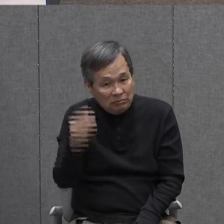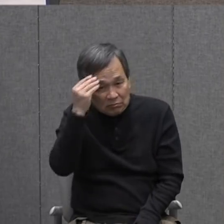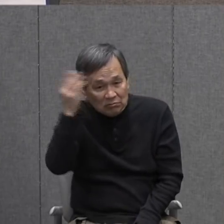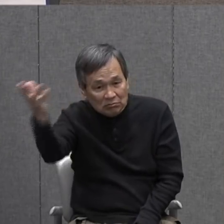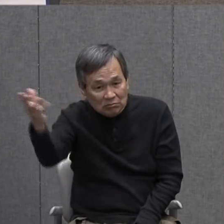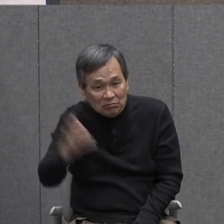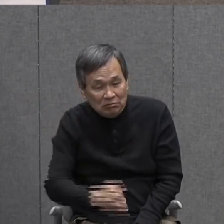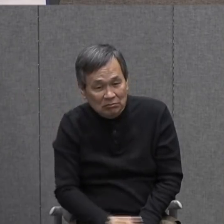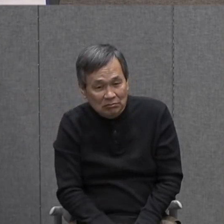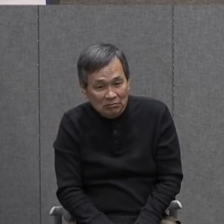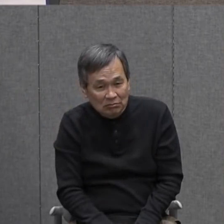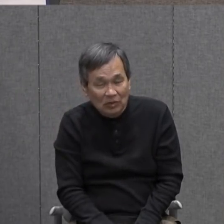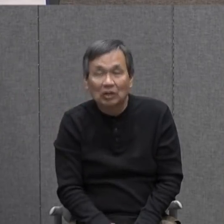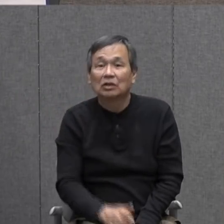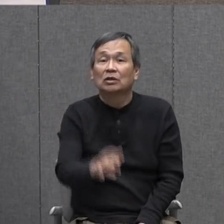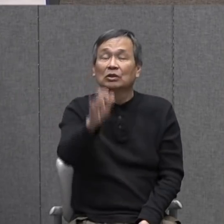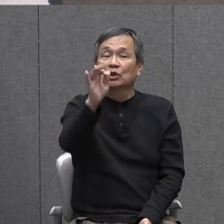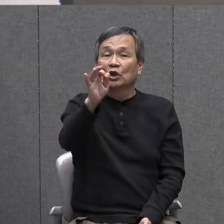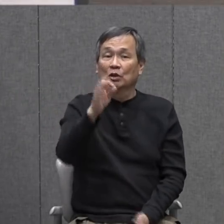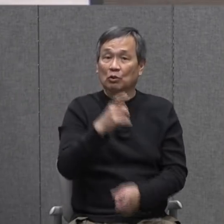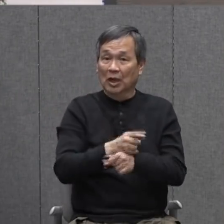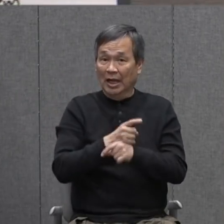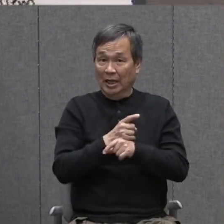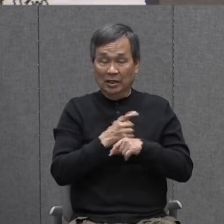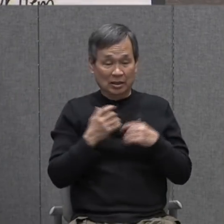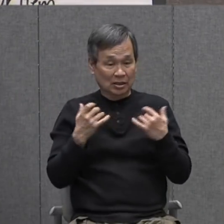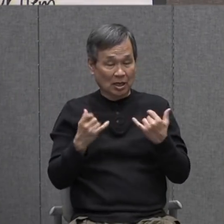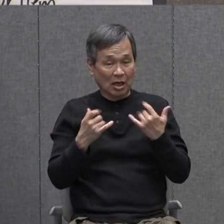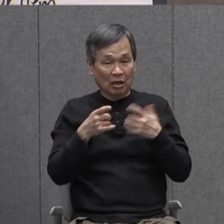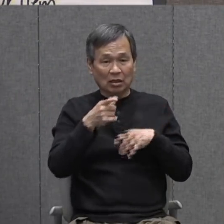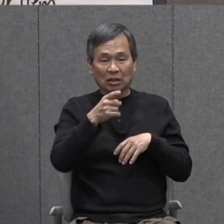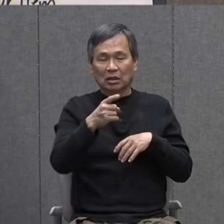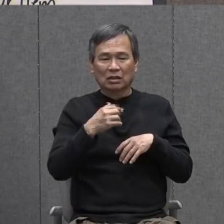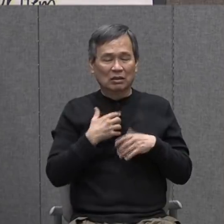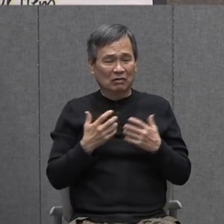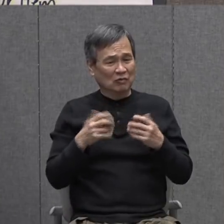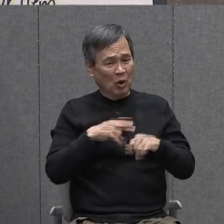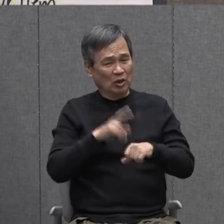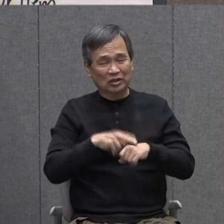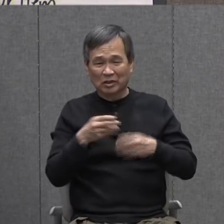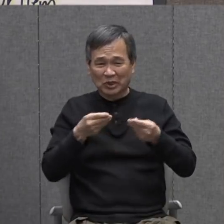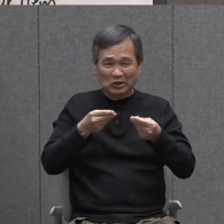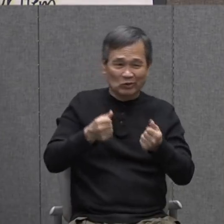Good, yes, your object can have more than one texture, absolutely.